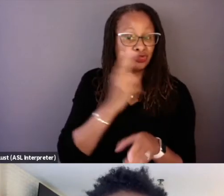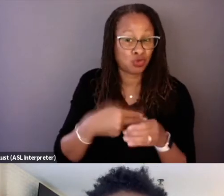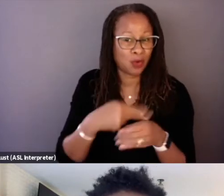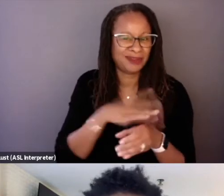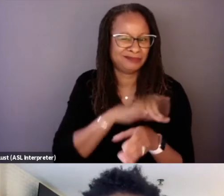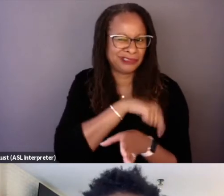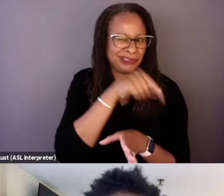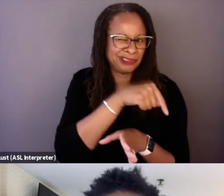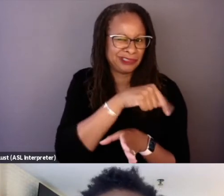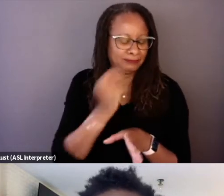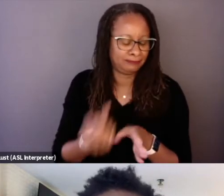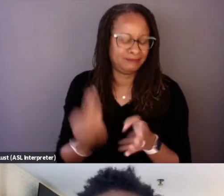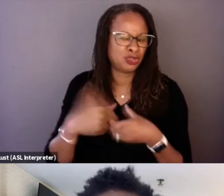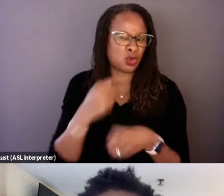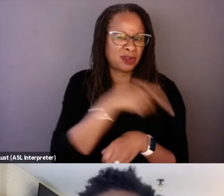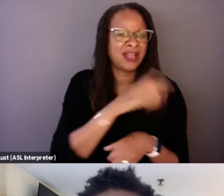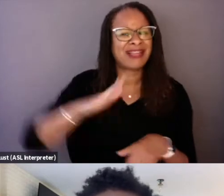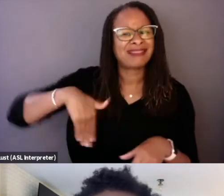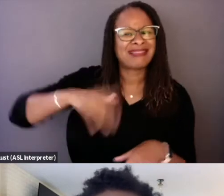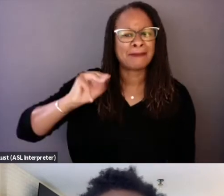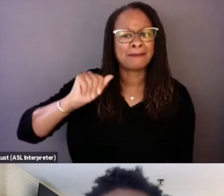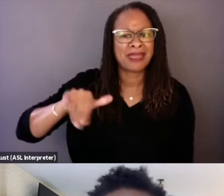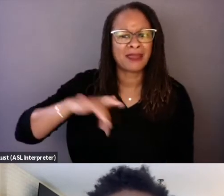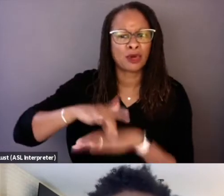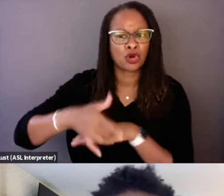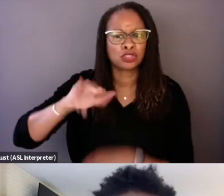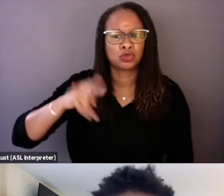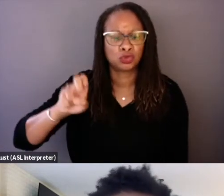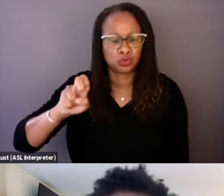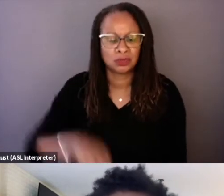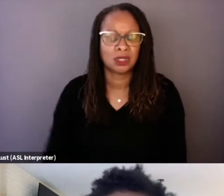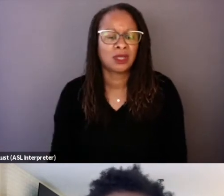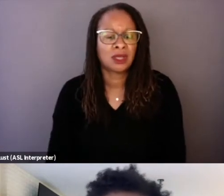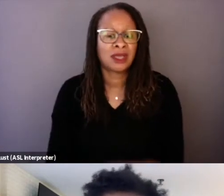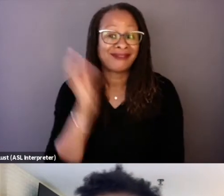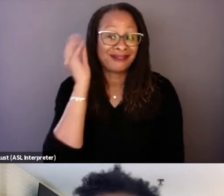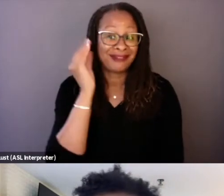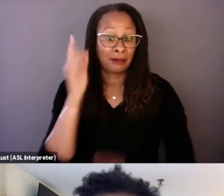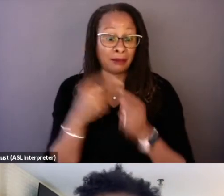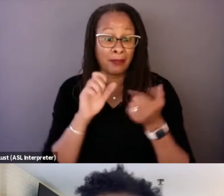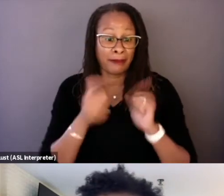this was late May, early June, where we were thinking about how we could sort of engage